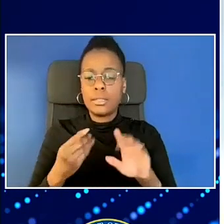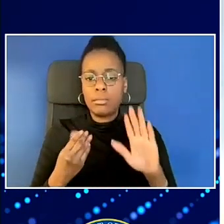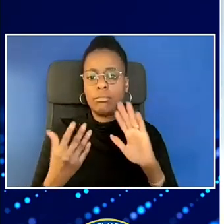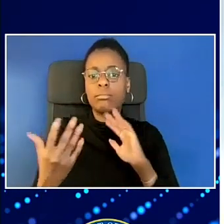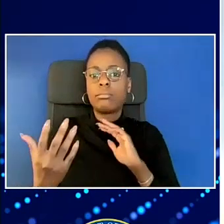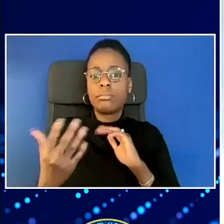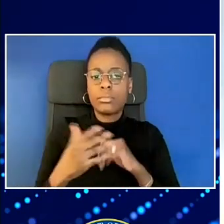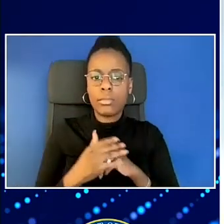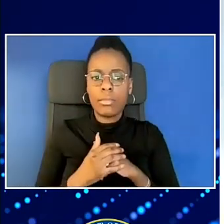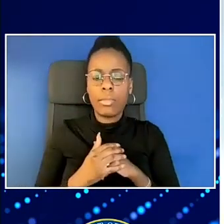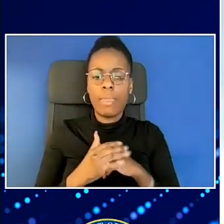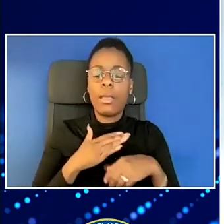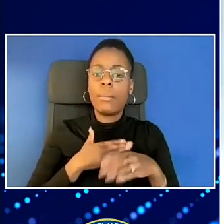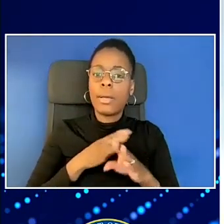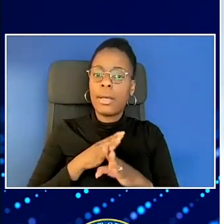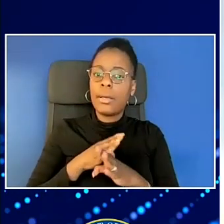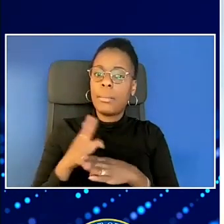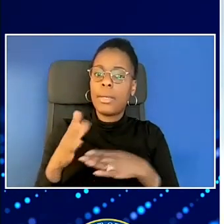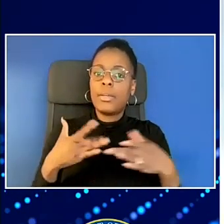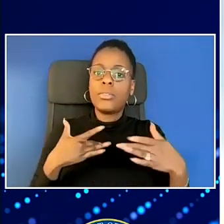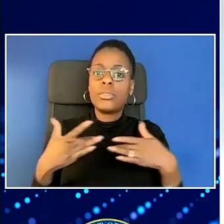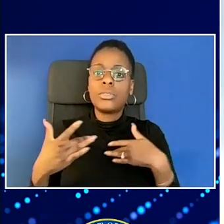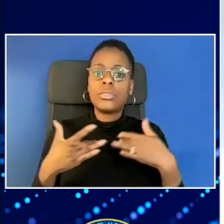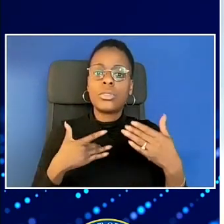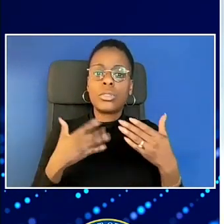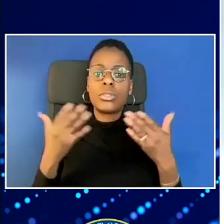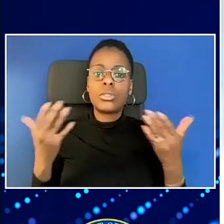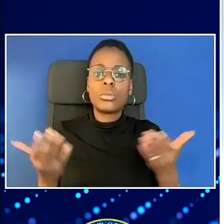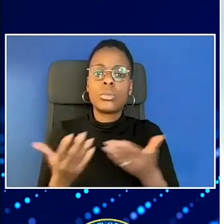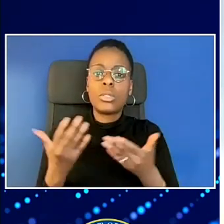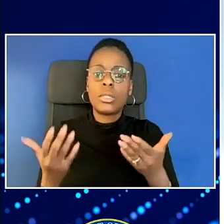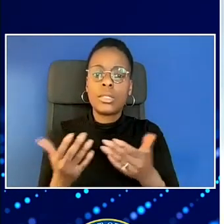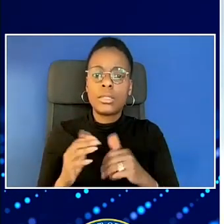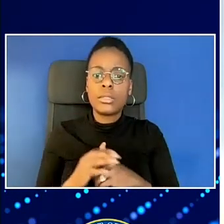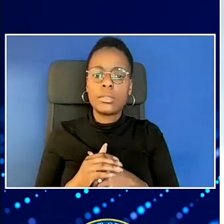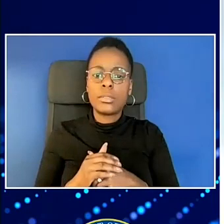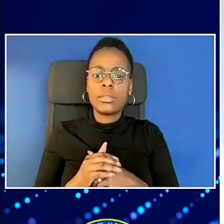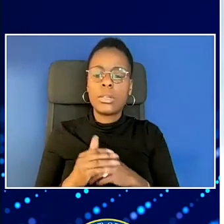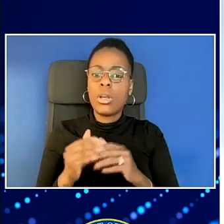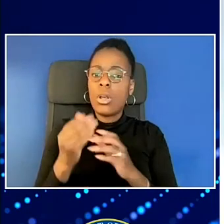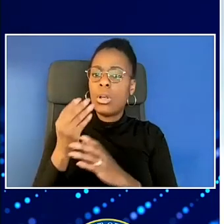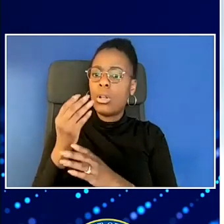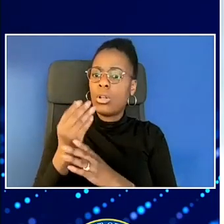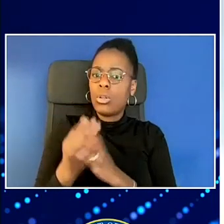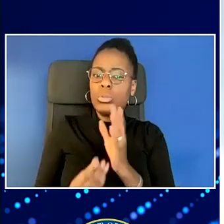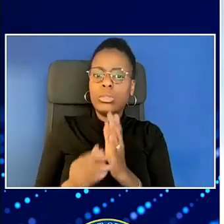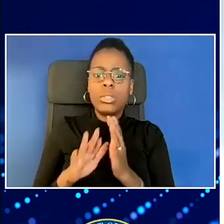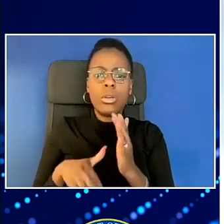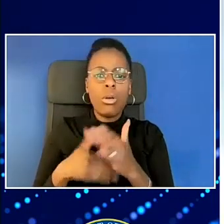My main concern is that losing all of the progress in protecting consumers in the